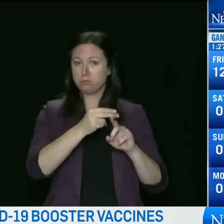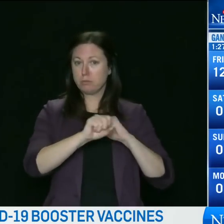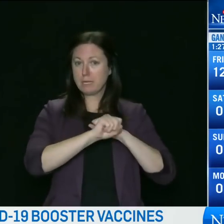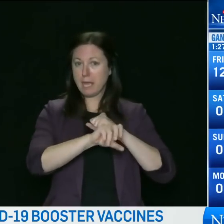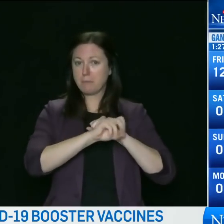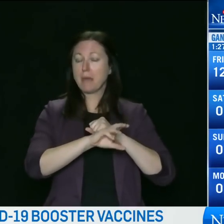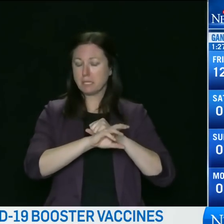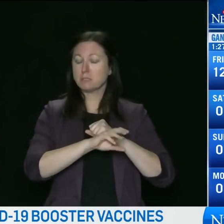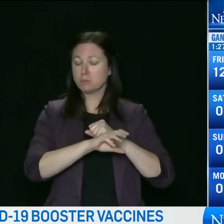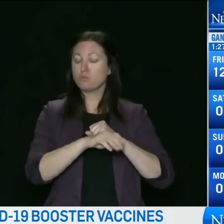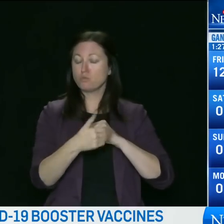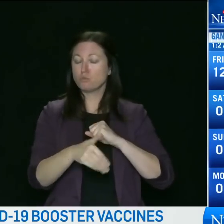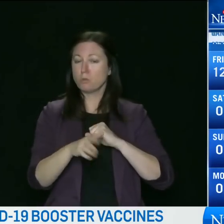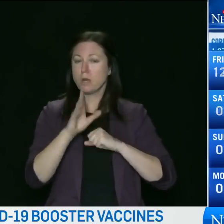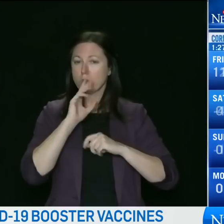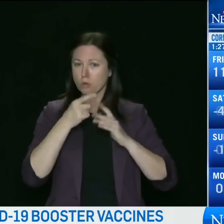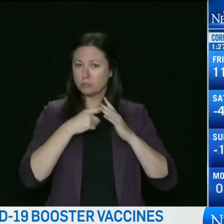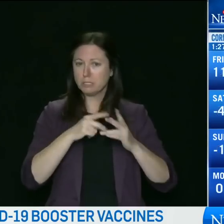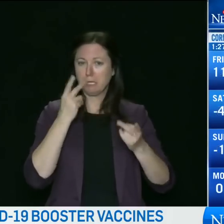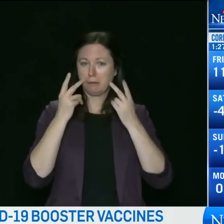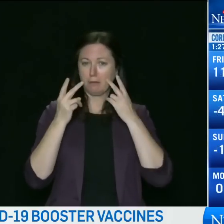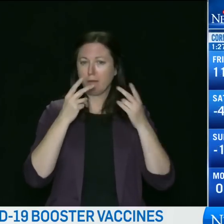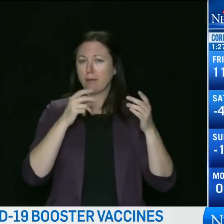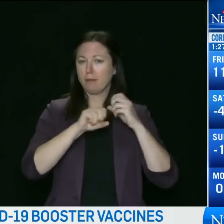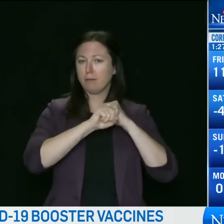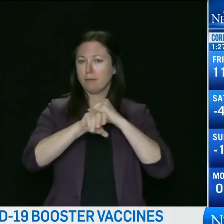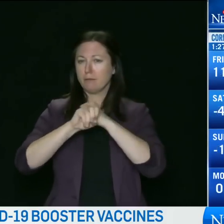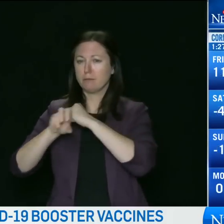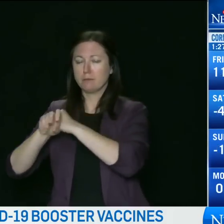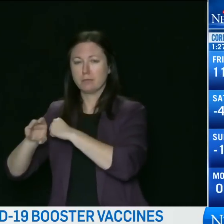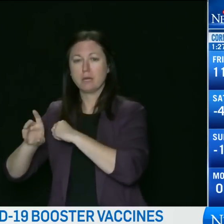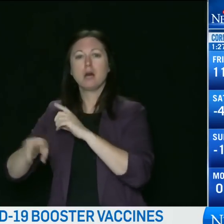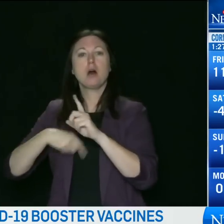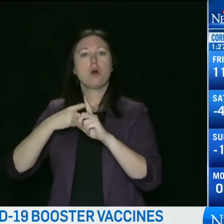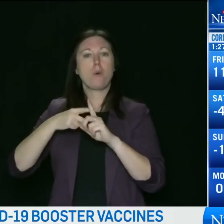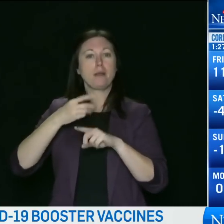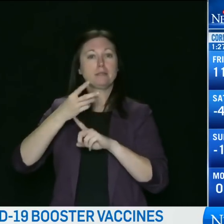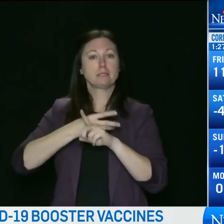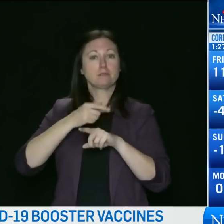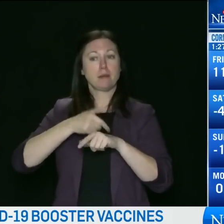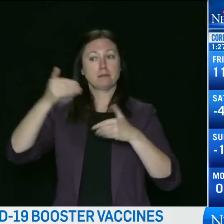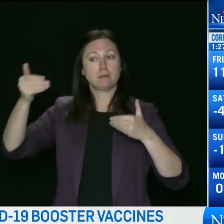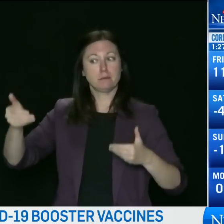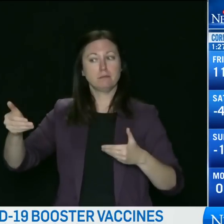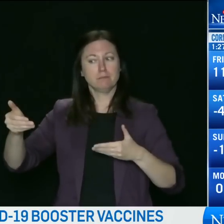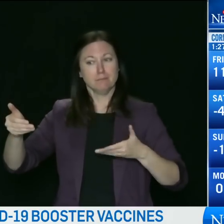BE ABLE TO SEE PROVINCES ROLL OUT THEIR BOOSTER CAMPAIGNS AND